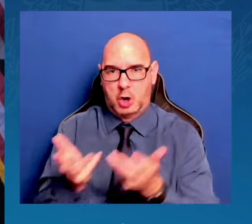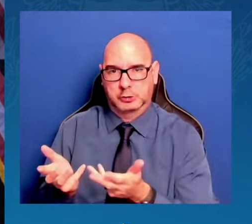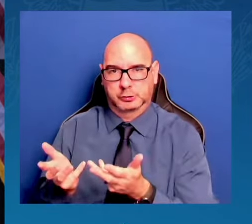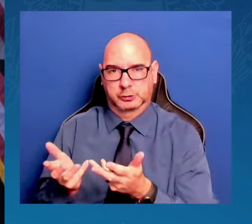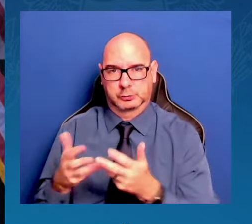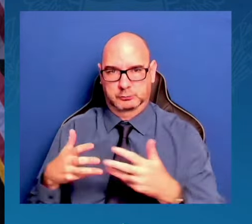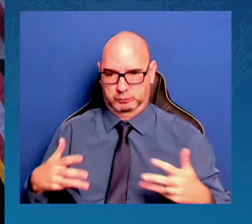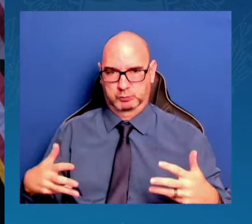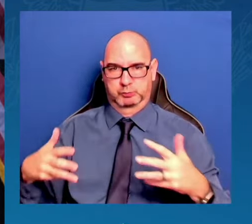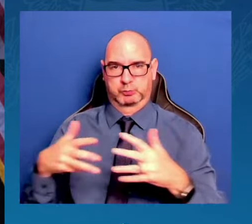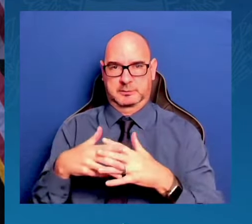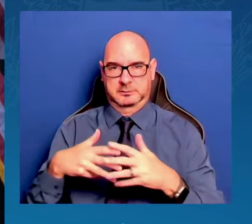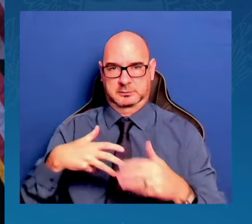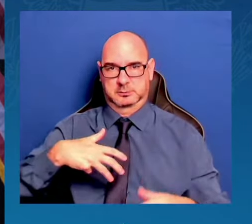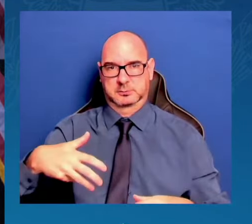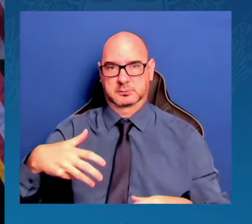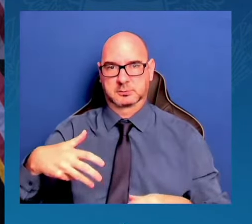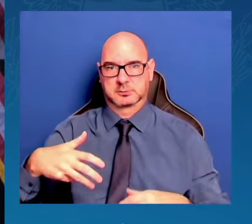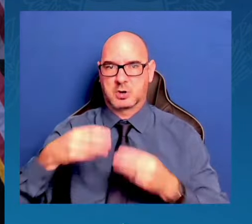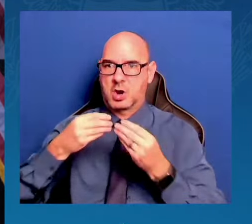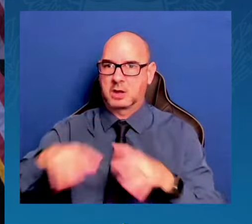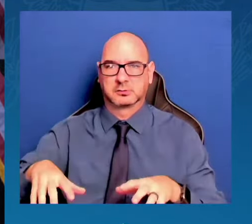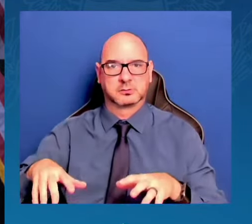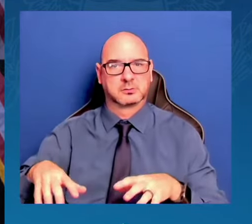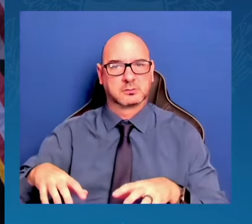her pharmacy initially refused to fill her prescription,